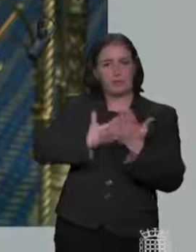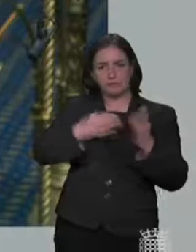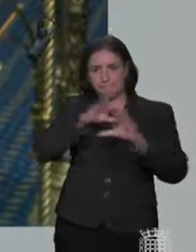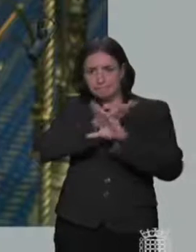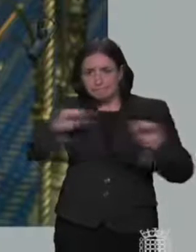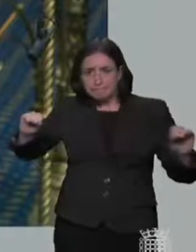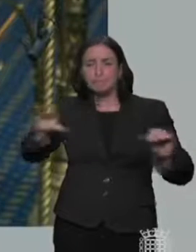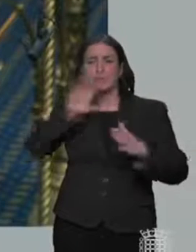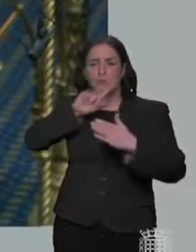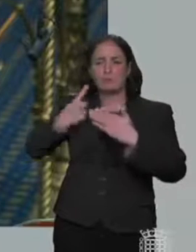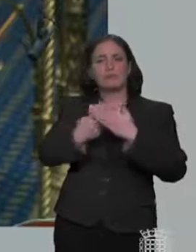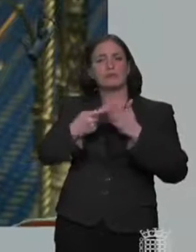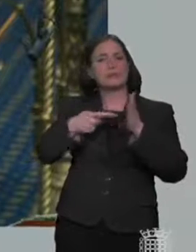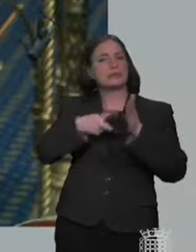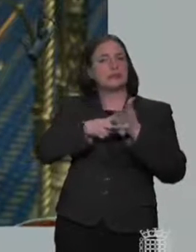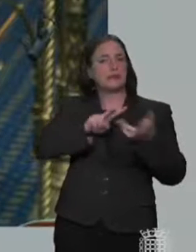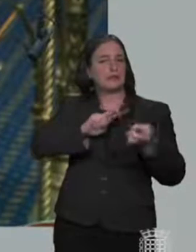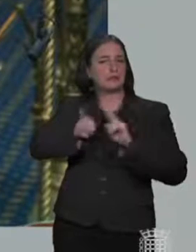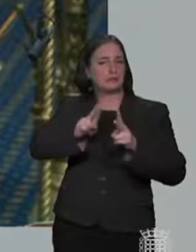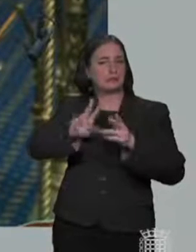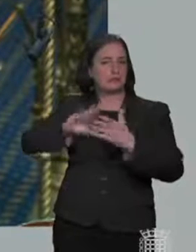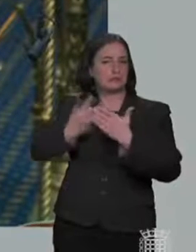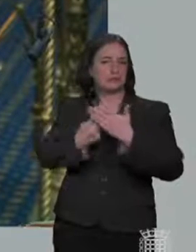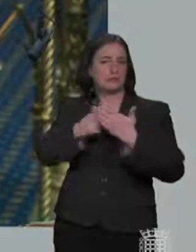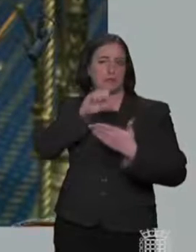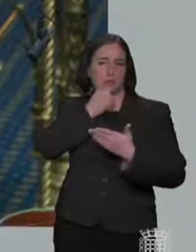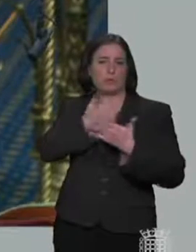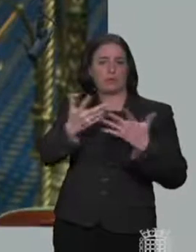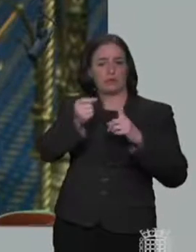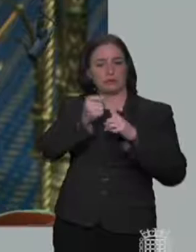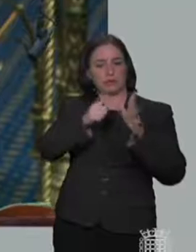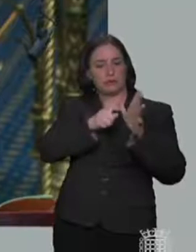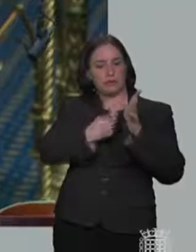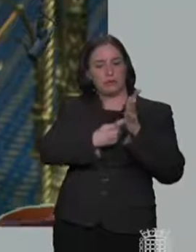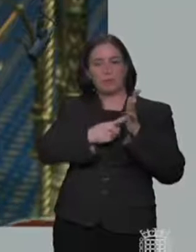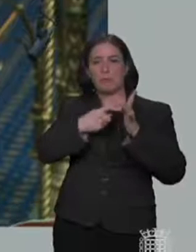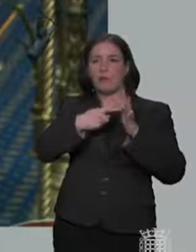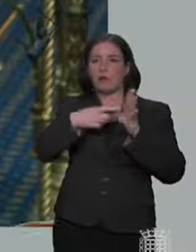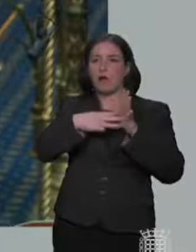language interpretation of proceedings is available to watch on parliament live dot